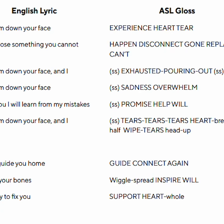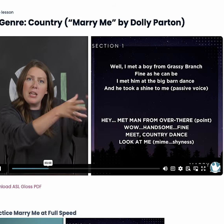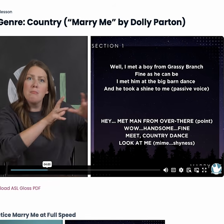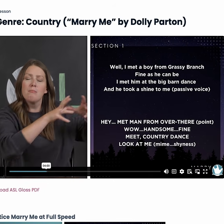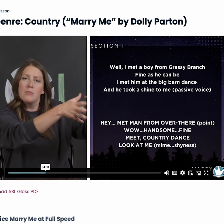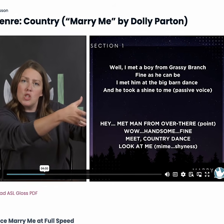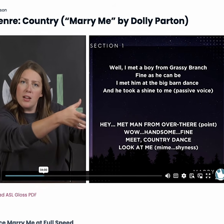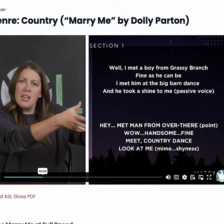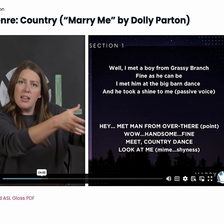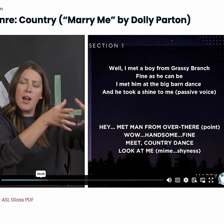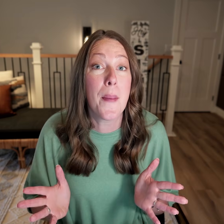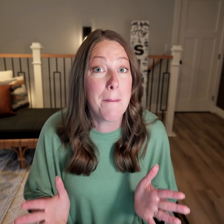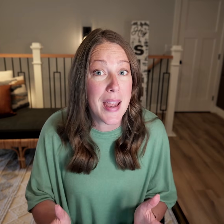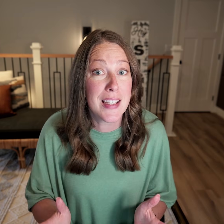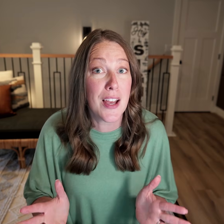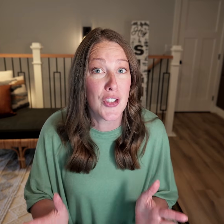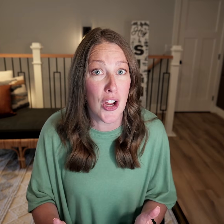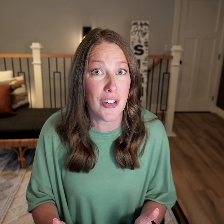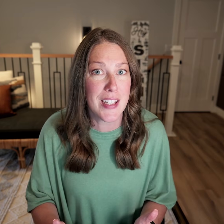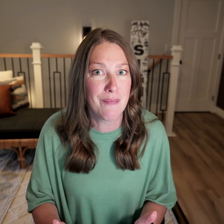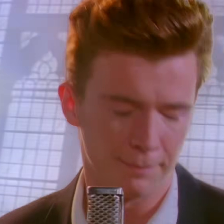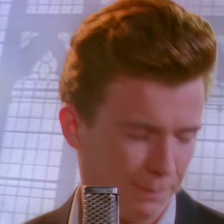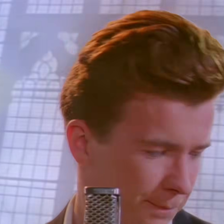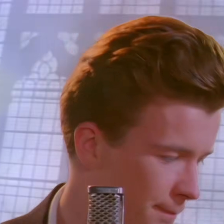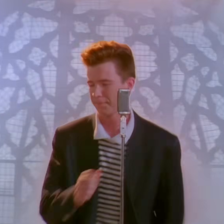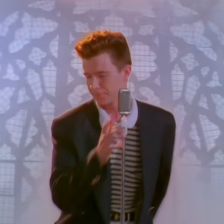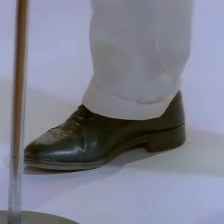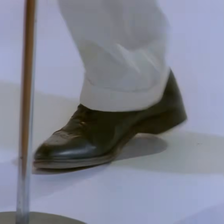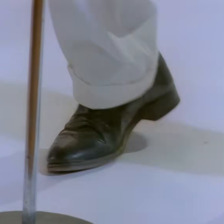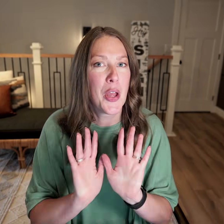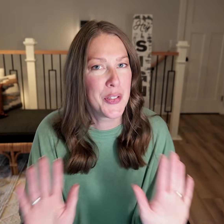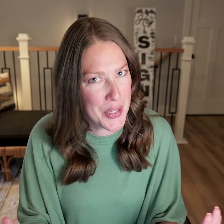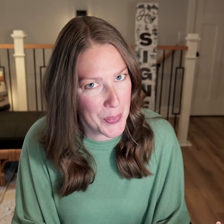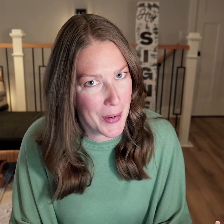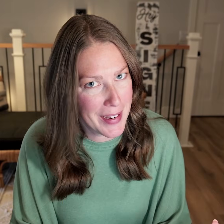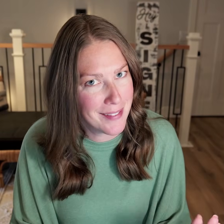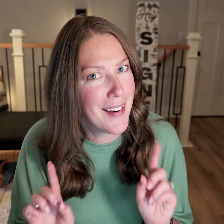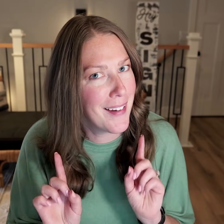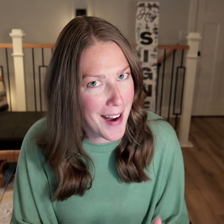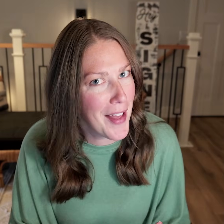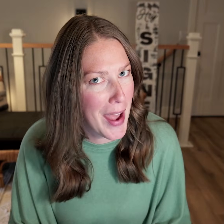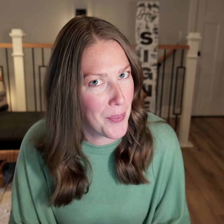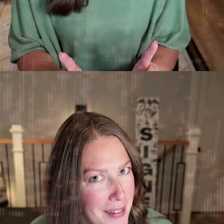all new songs with a mix of genres. Don't worry. Not that one.